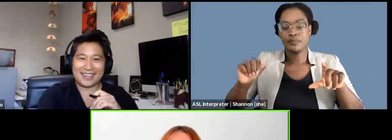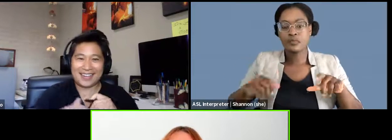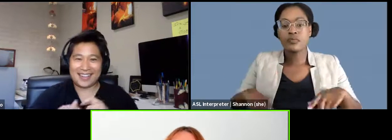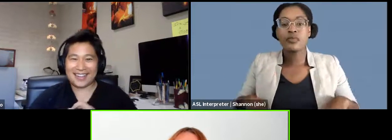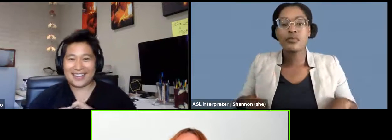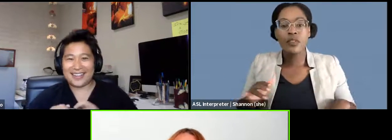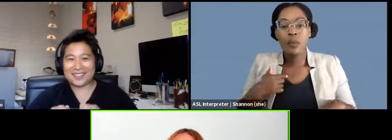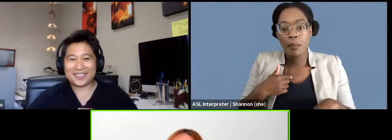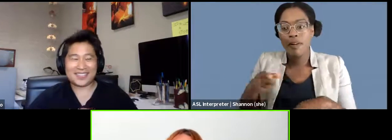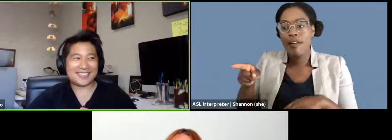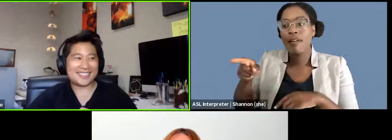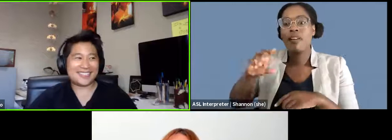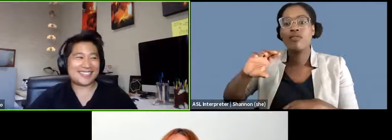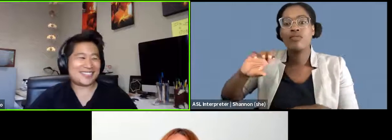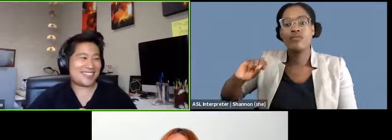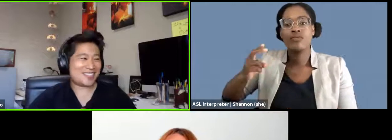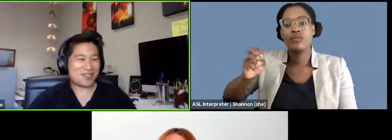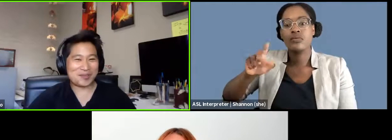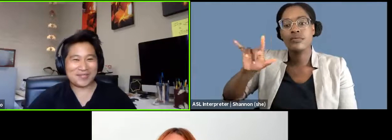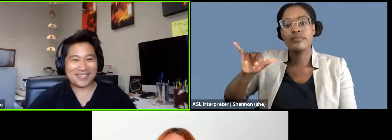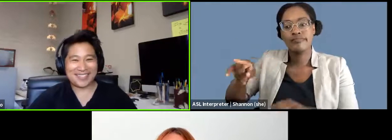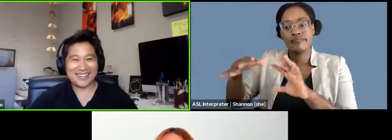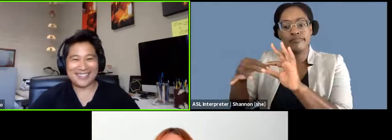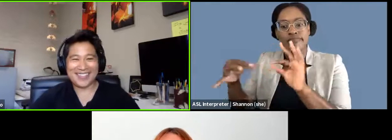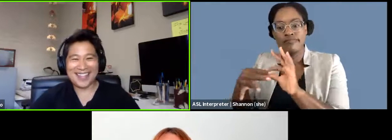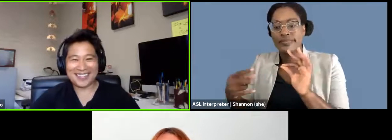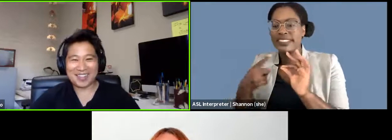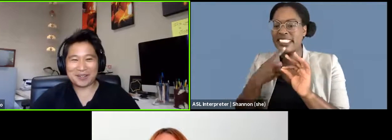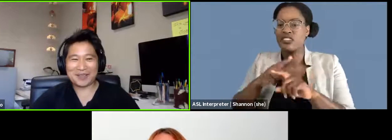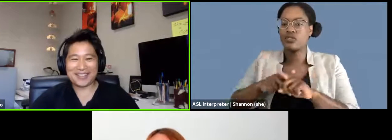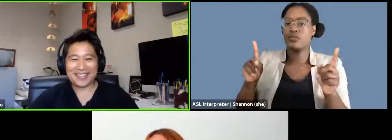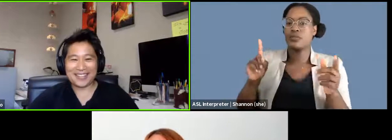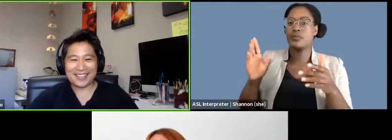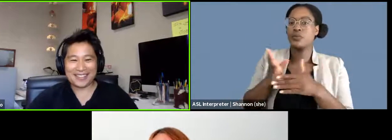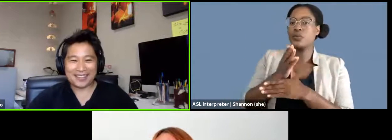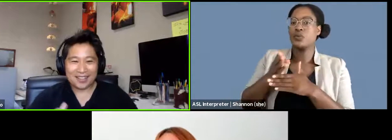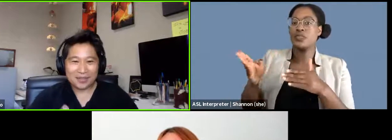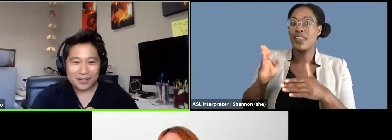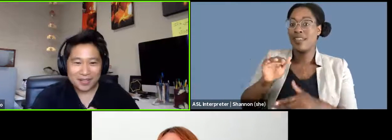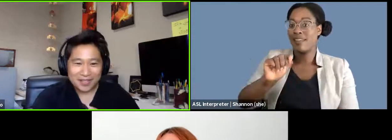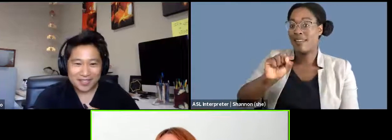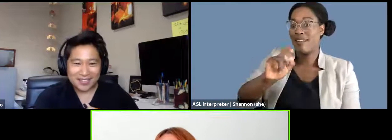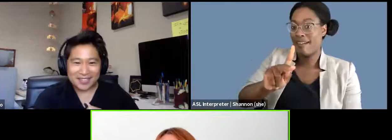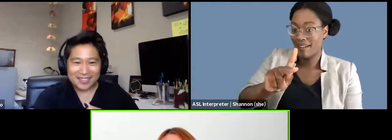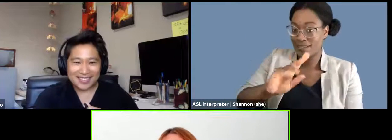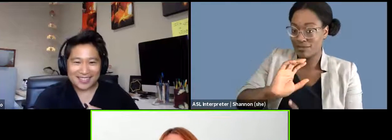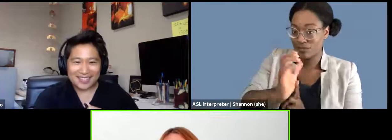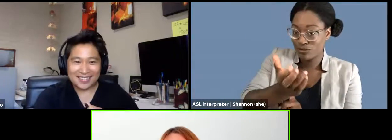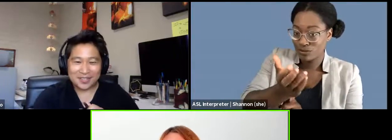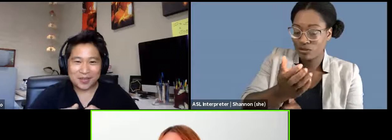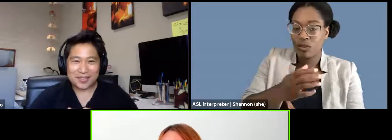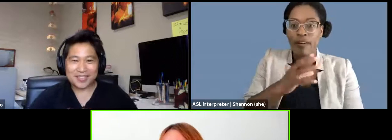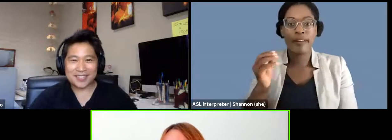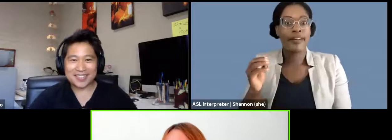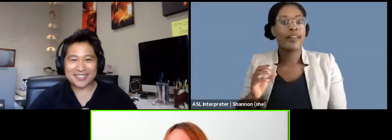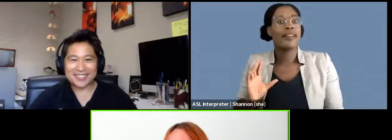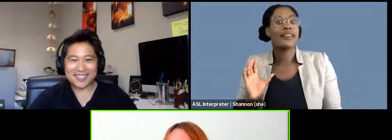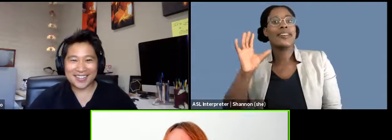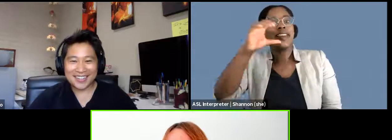TDo: Oh, my gosh. That just hits home. There is a question there, sorry.